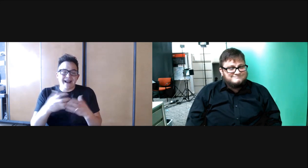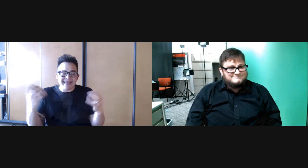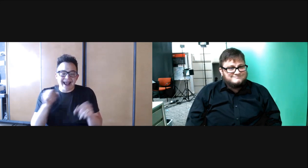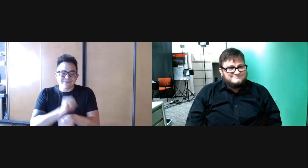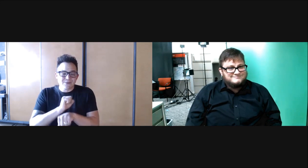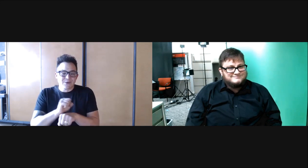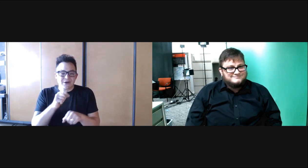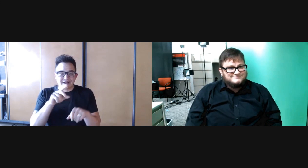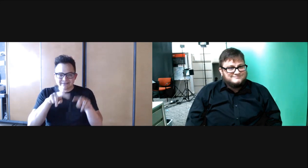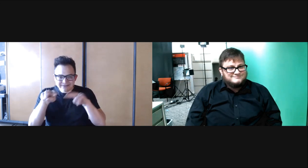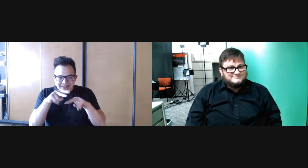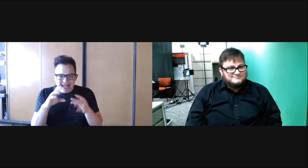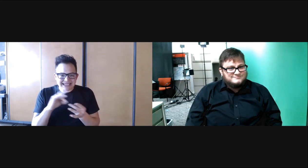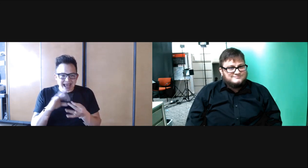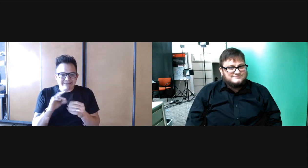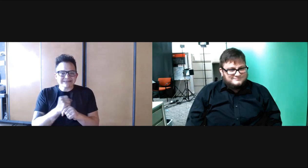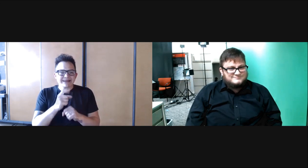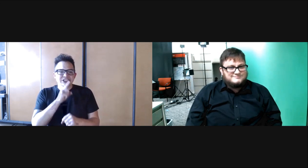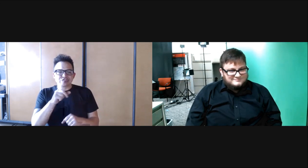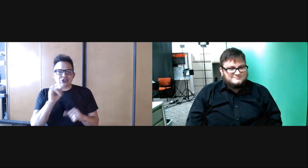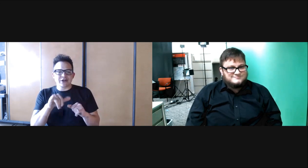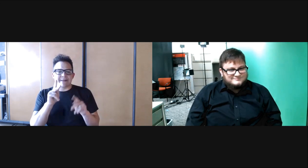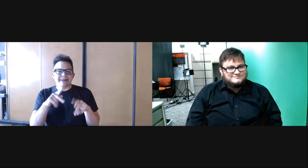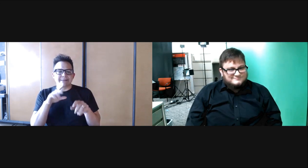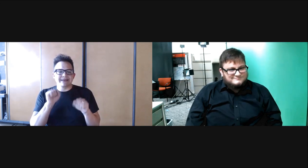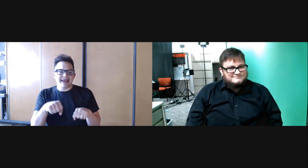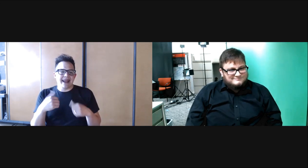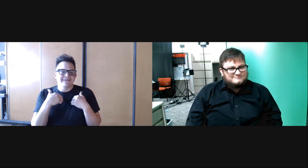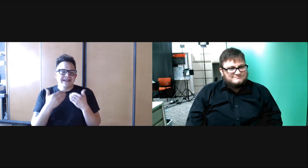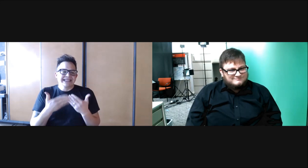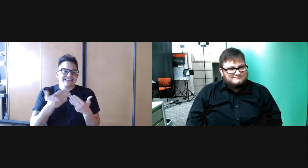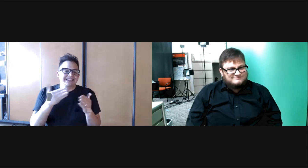put a lot of effort into looking through the comments to make sure people have an easy